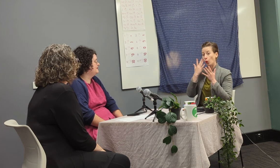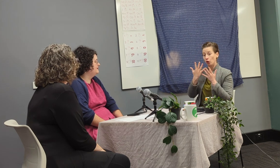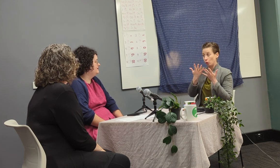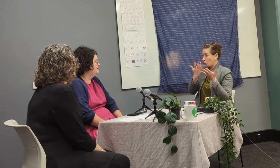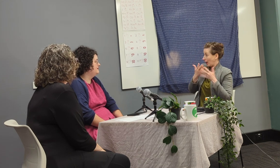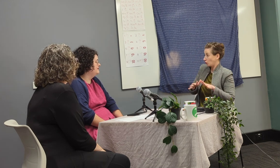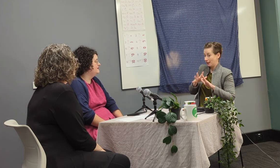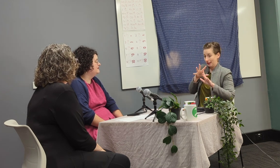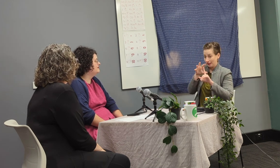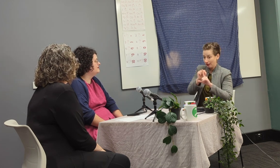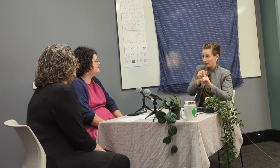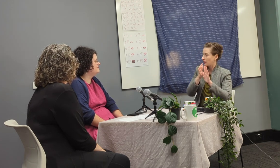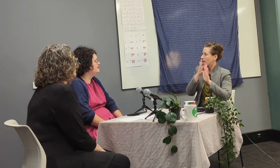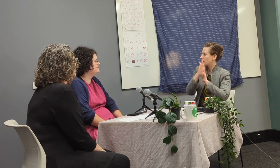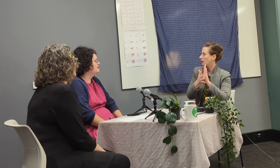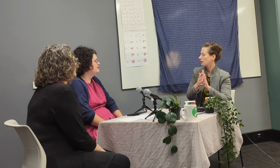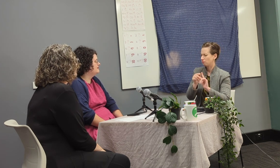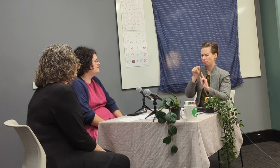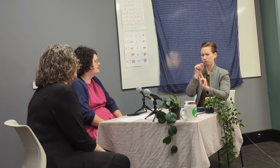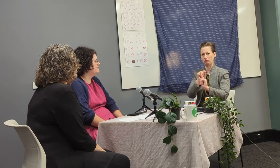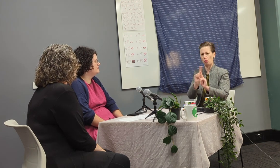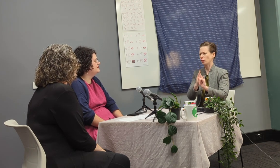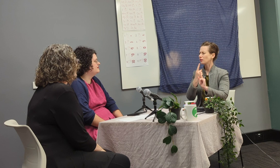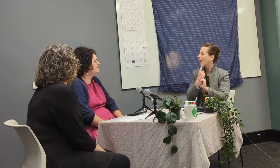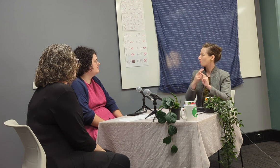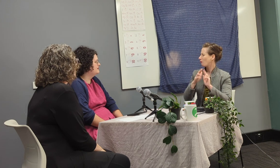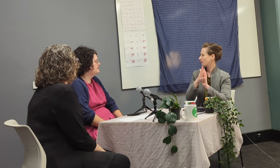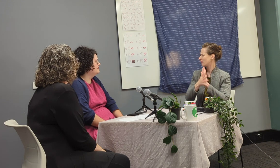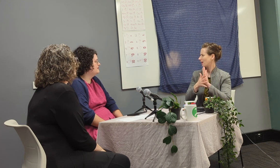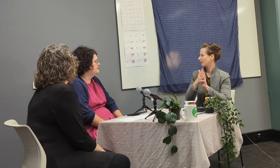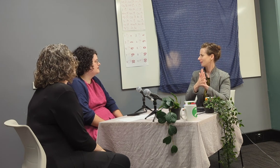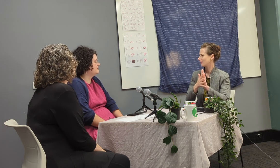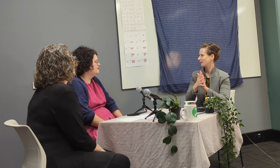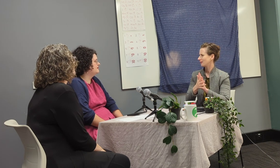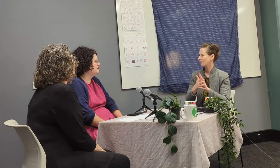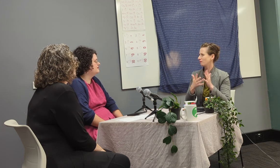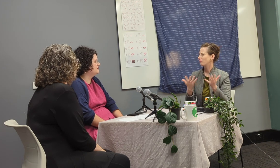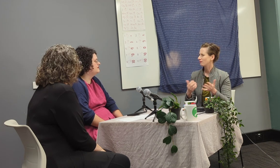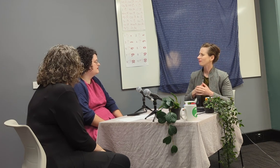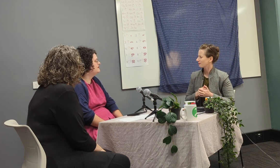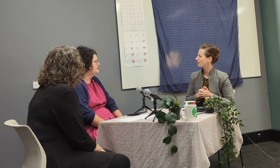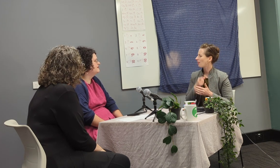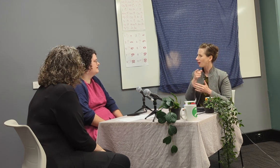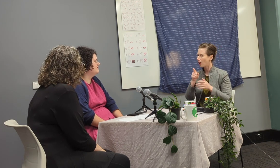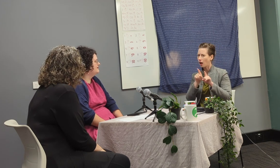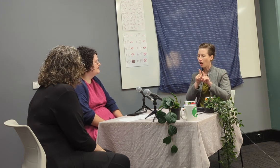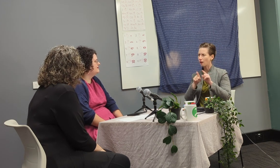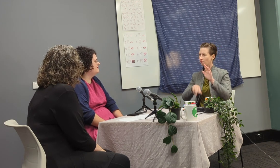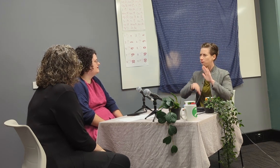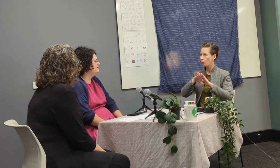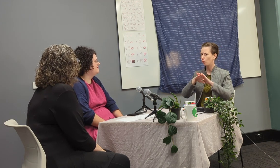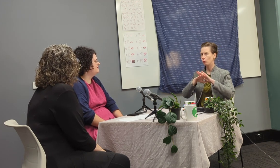When you actually identify the signs, you had to think about what type of signs they